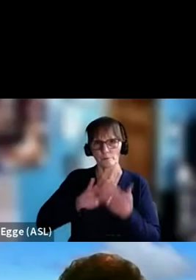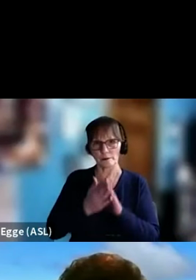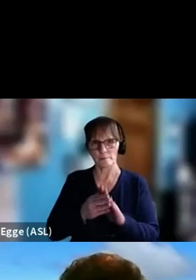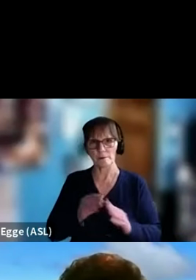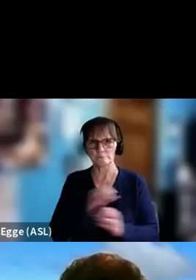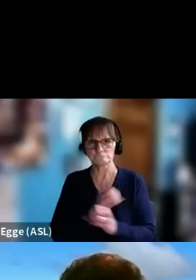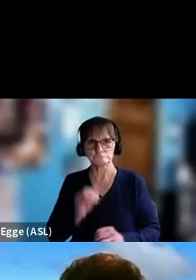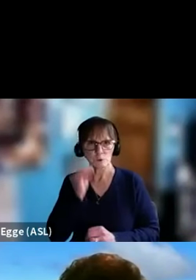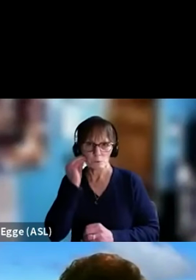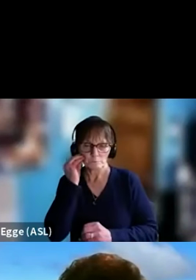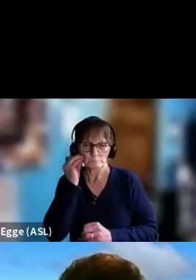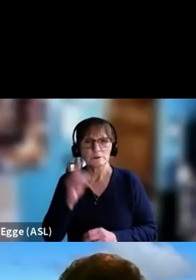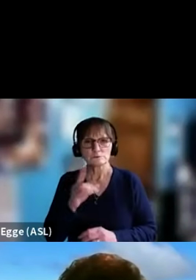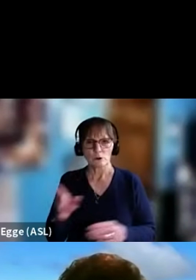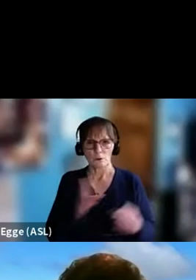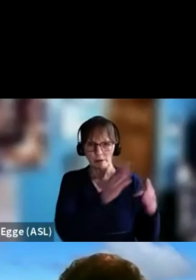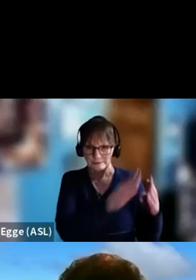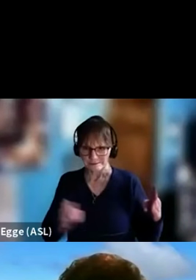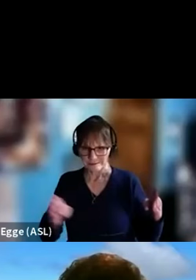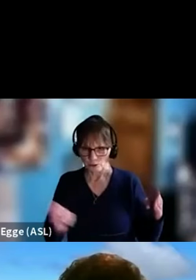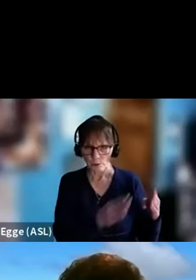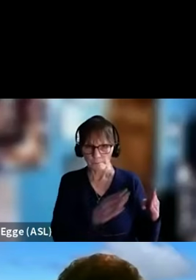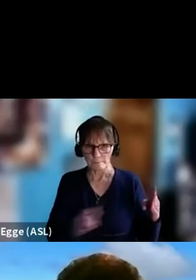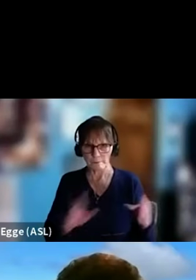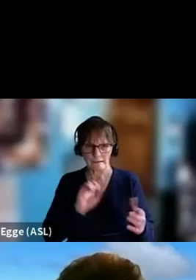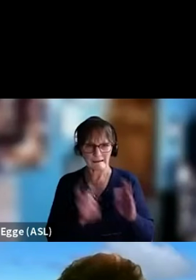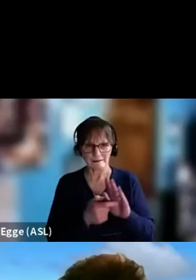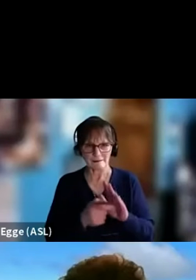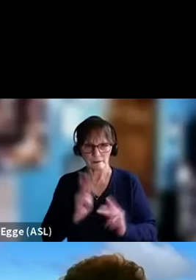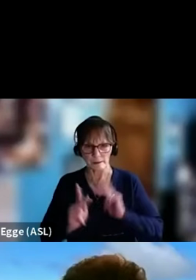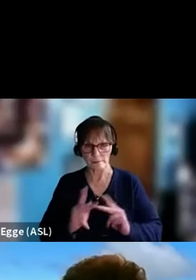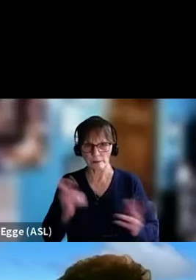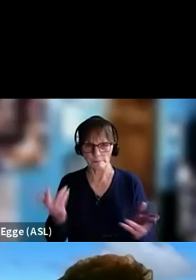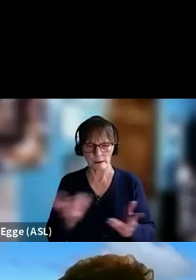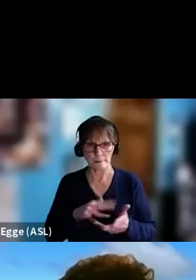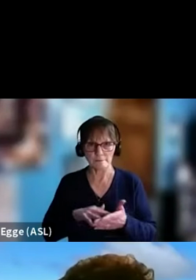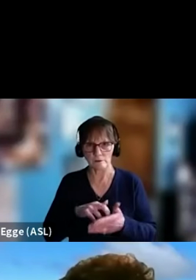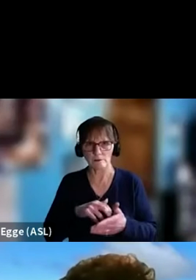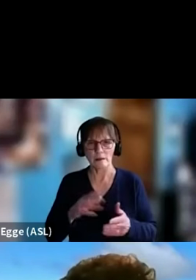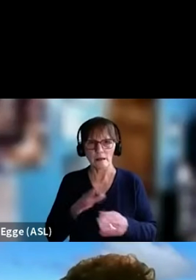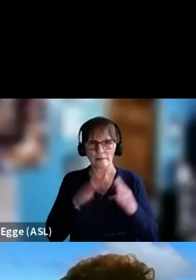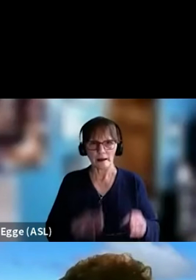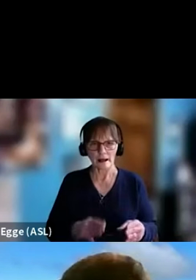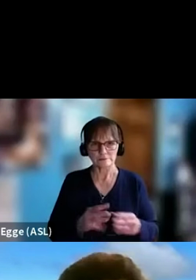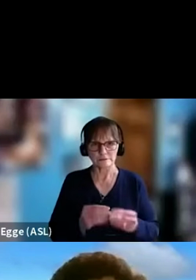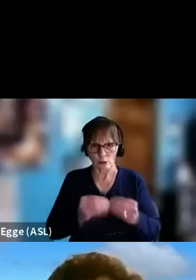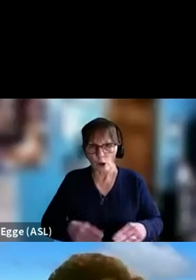across the continuum of healthcare, identifying folks who might be vulnerable to housing loss and housing instability after TBI